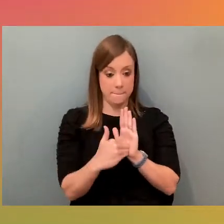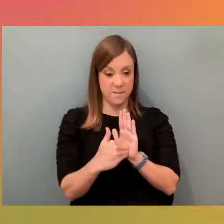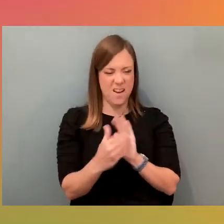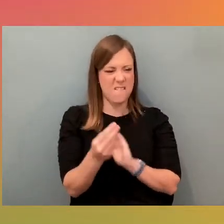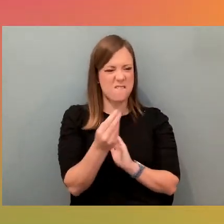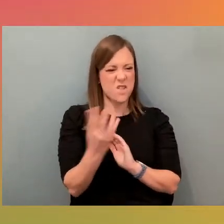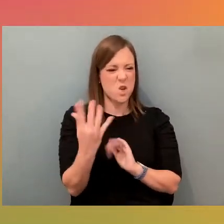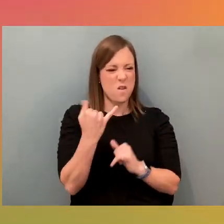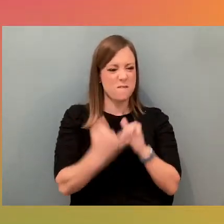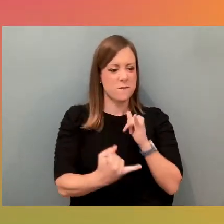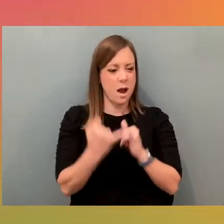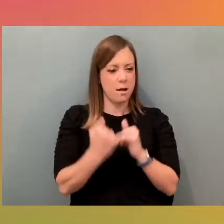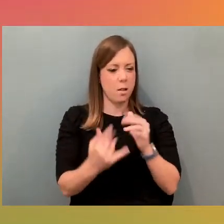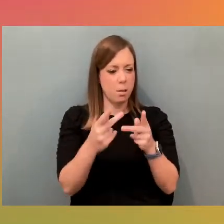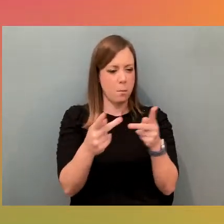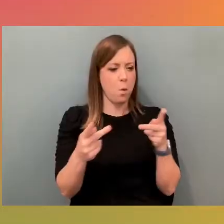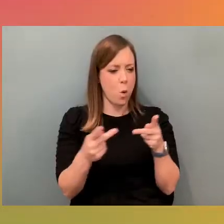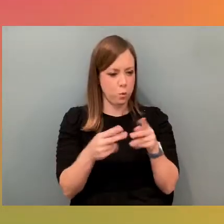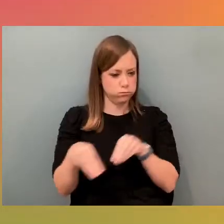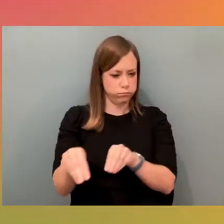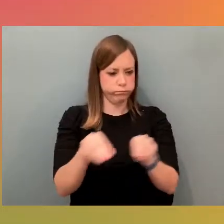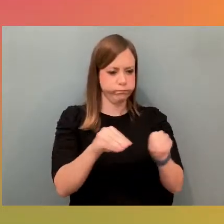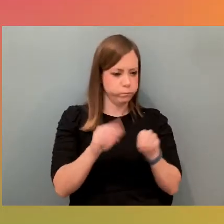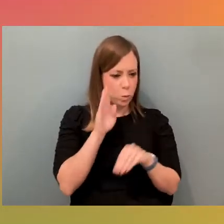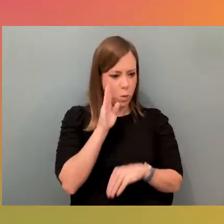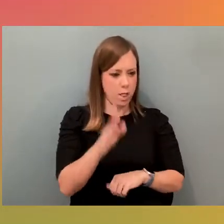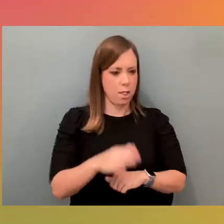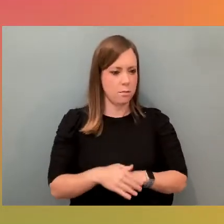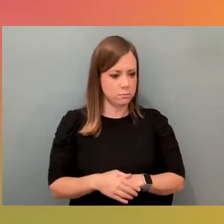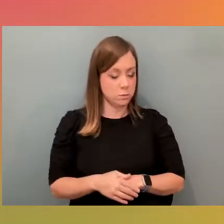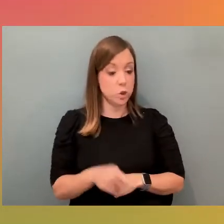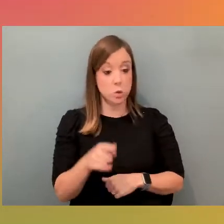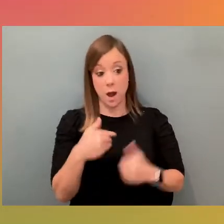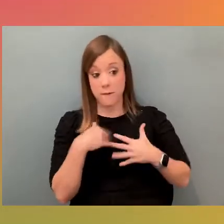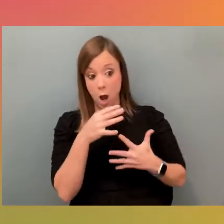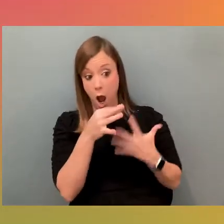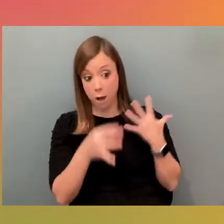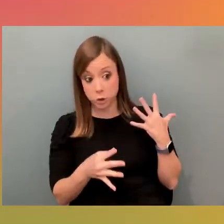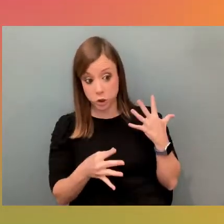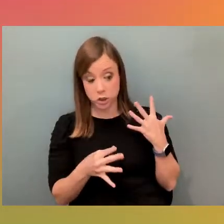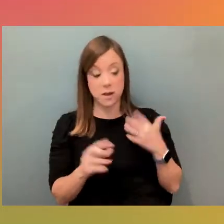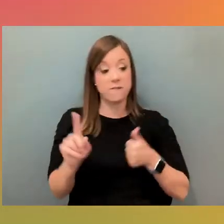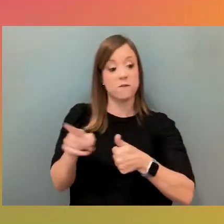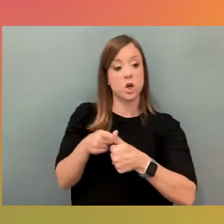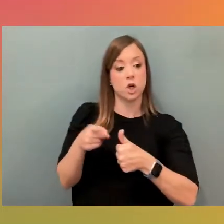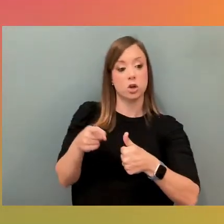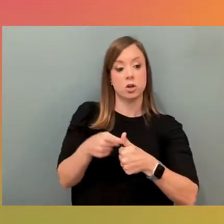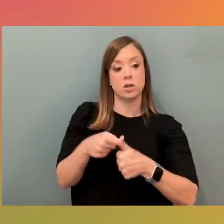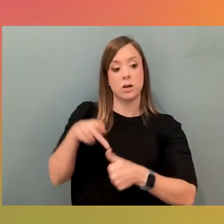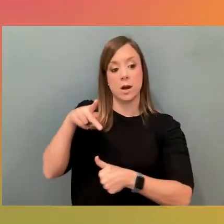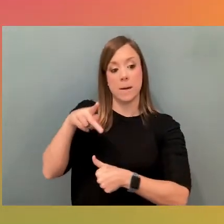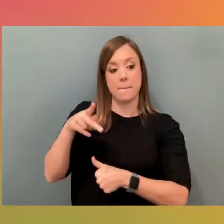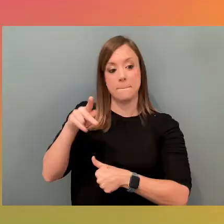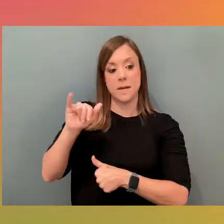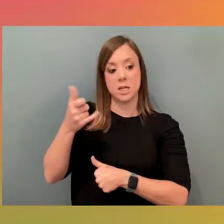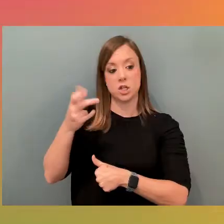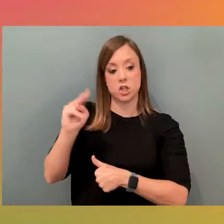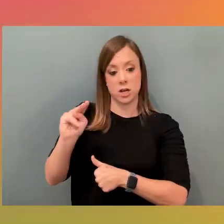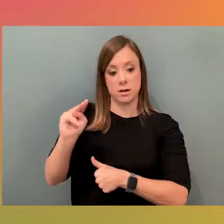DOWNWARD FACING DOG. WE ARE GOING TO COME INTO A FEW FINAL POSTURES HERE. AND I AM GOING TO GIVE YOU SOME